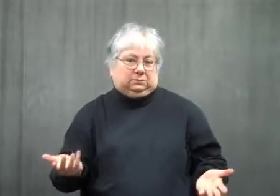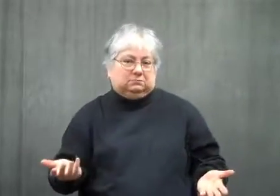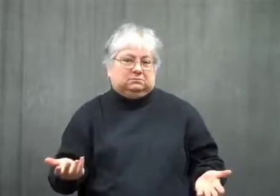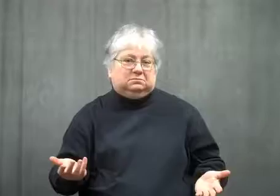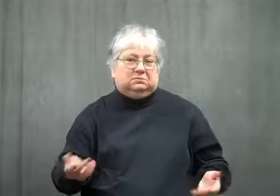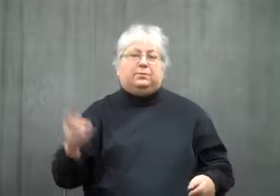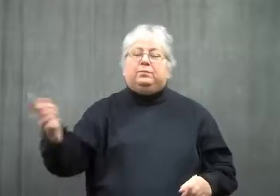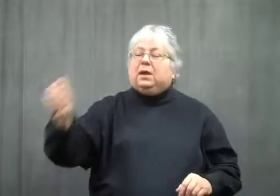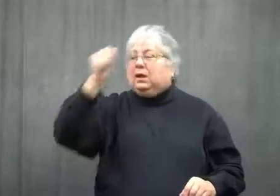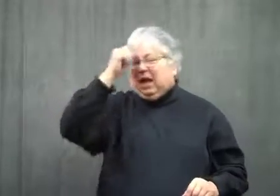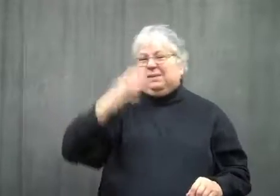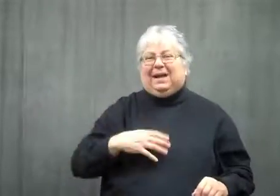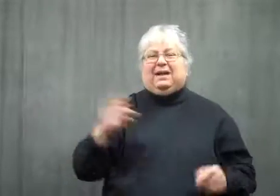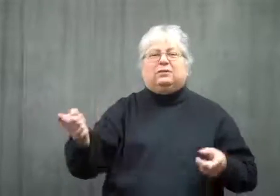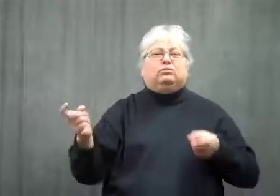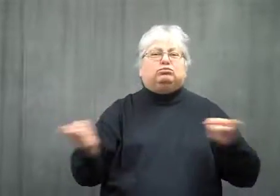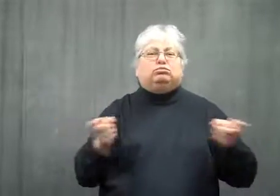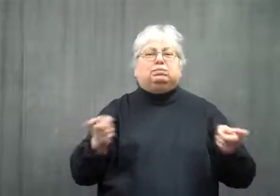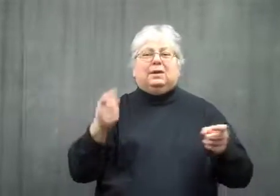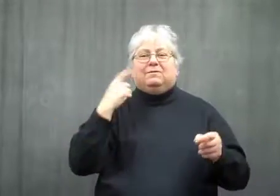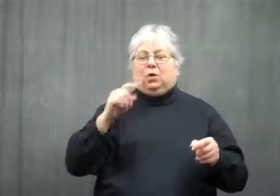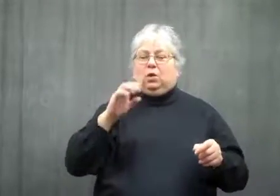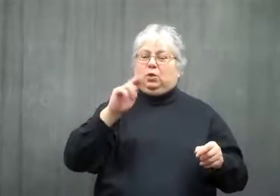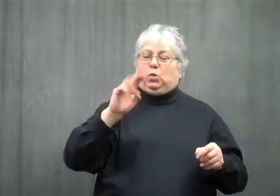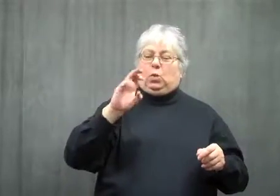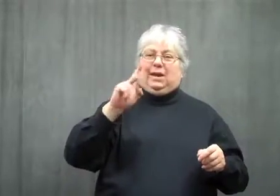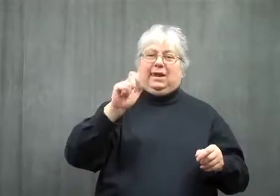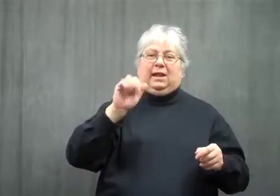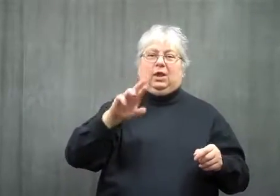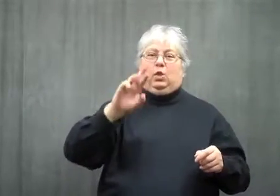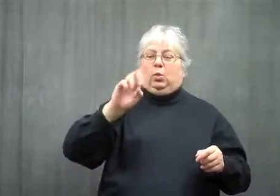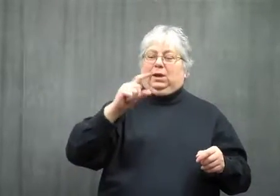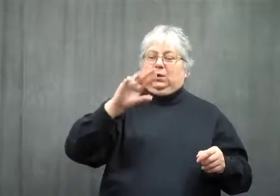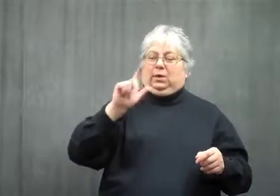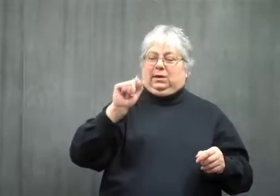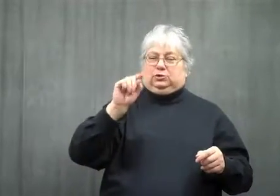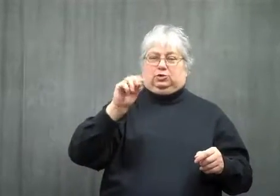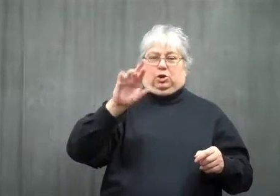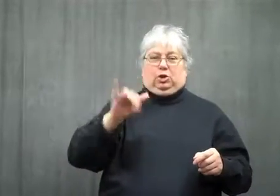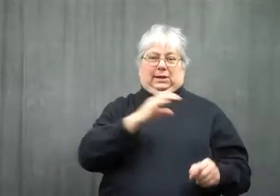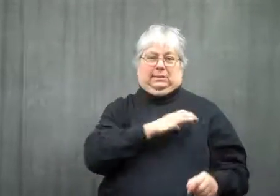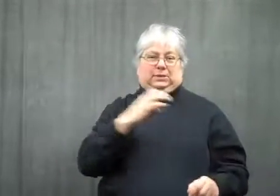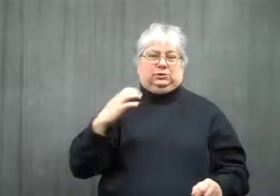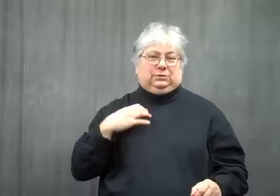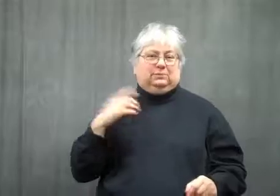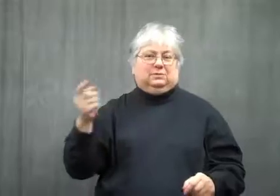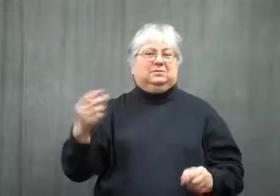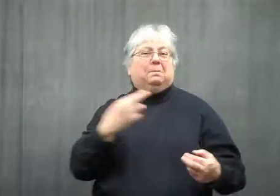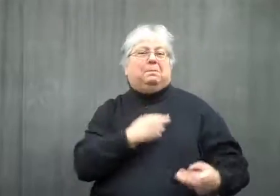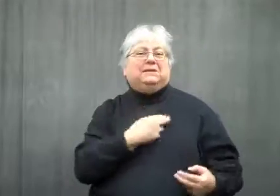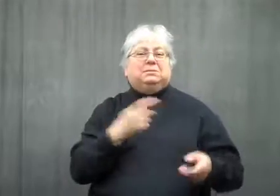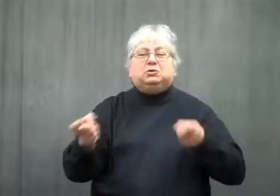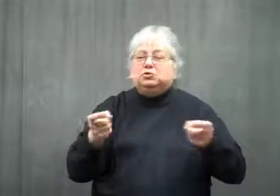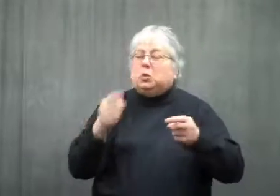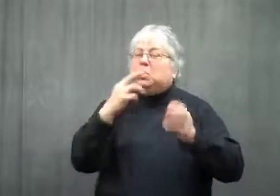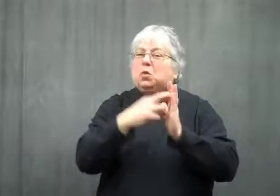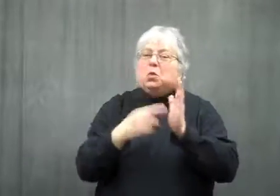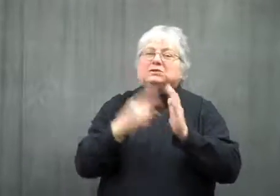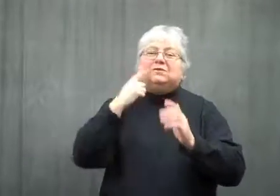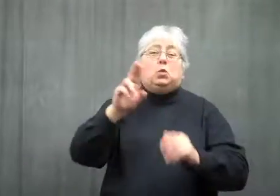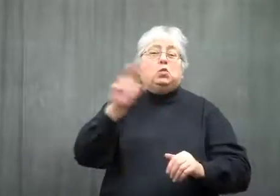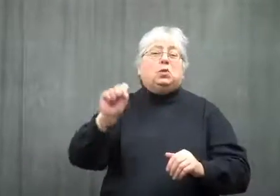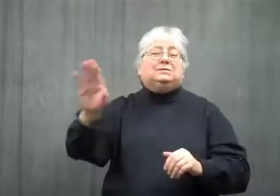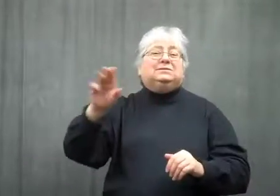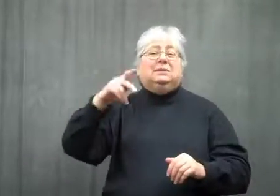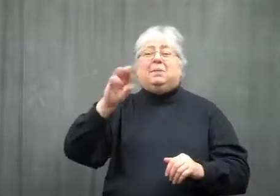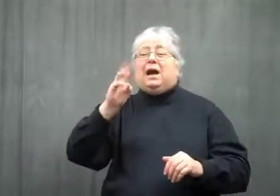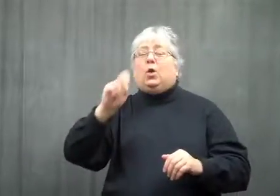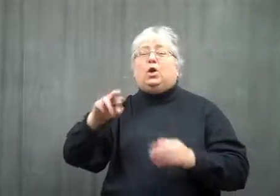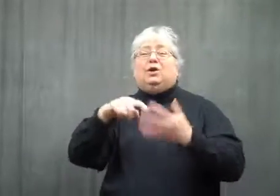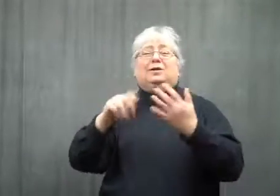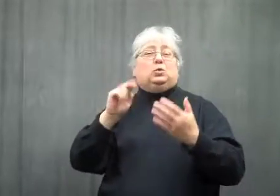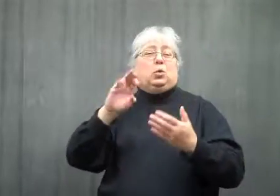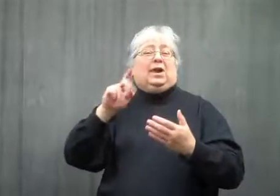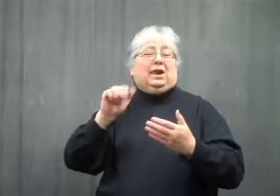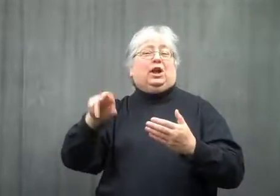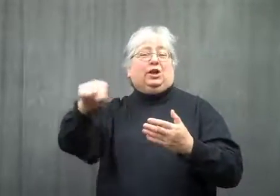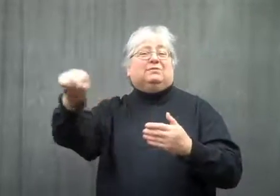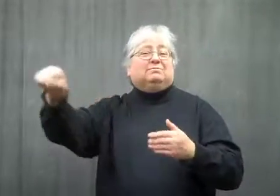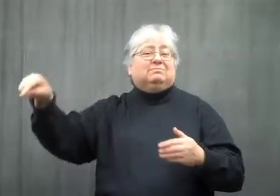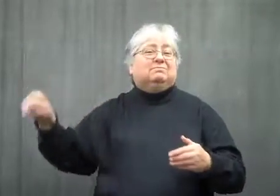The director of the Nuclear Regulatory Commission which covers power reactors in the U.S.,